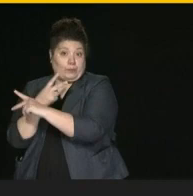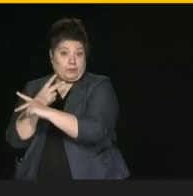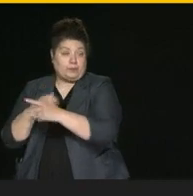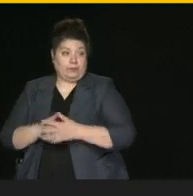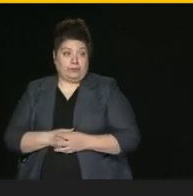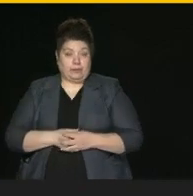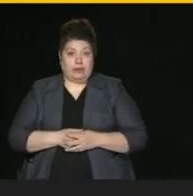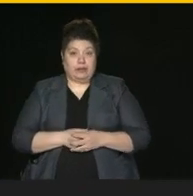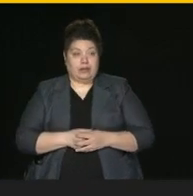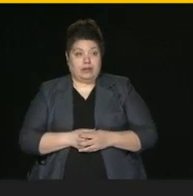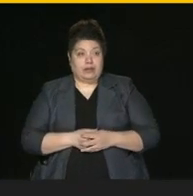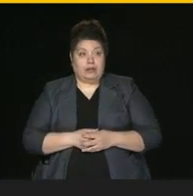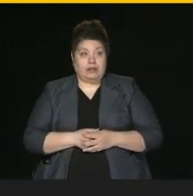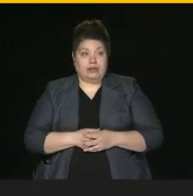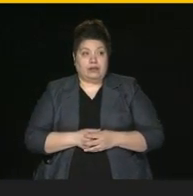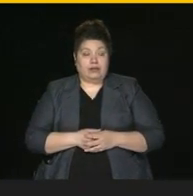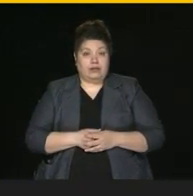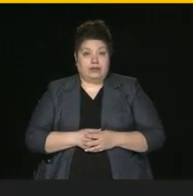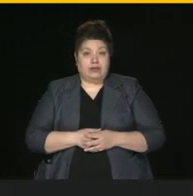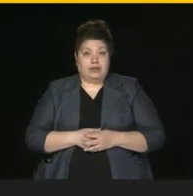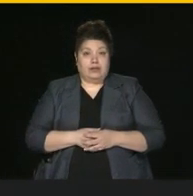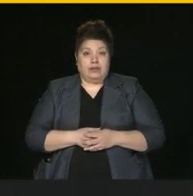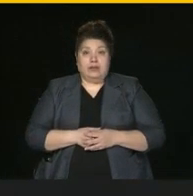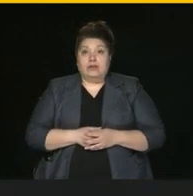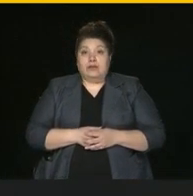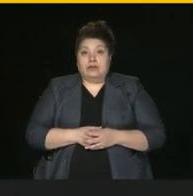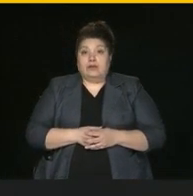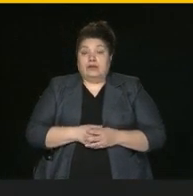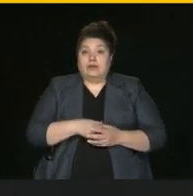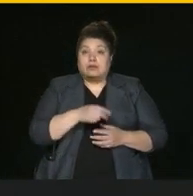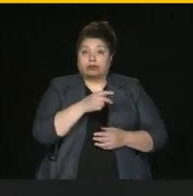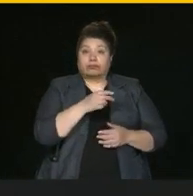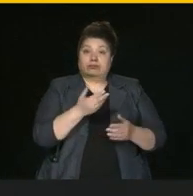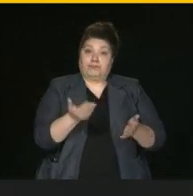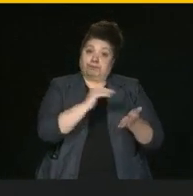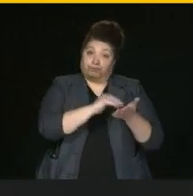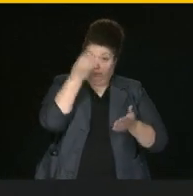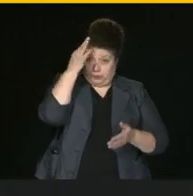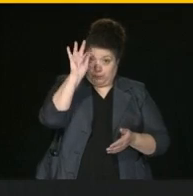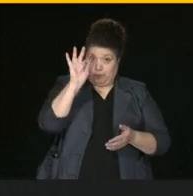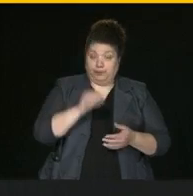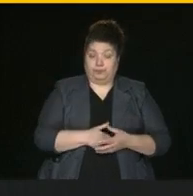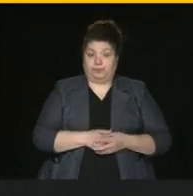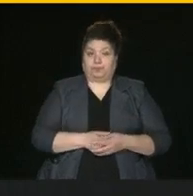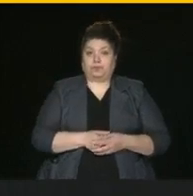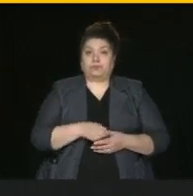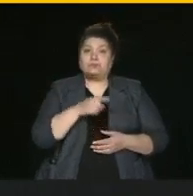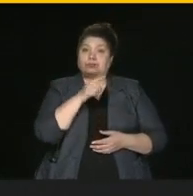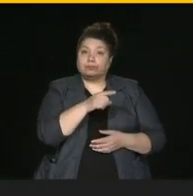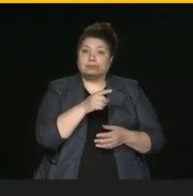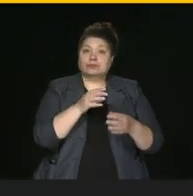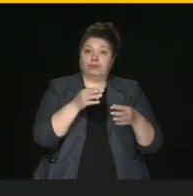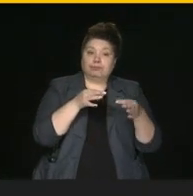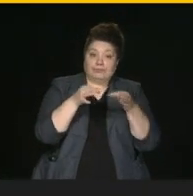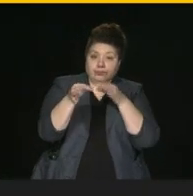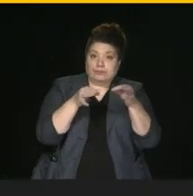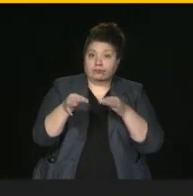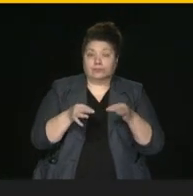SPREAD.